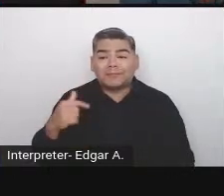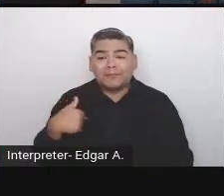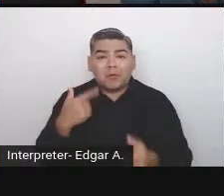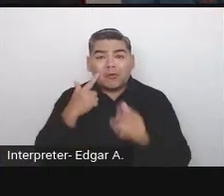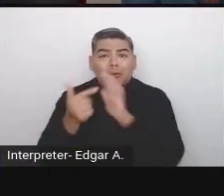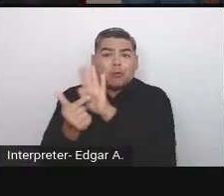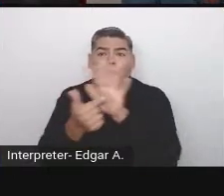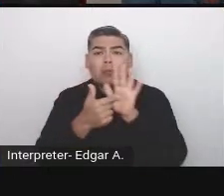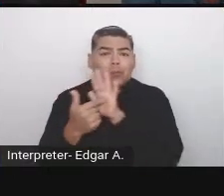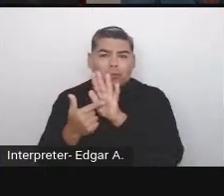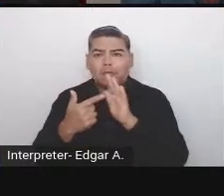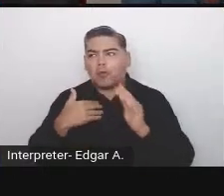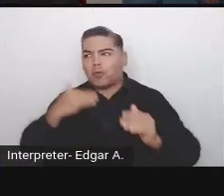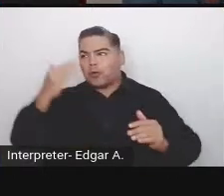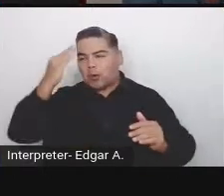need some specialized treatments and we also hope